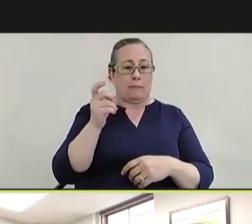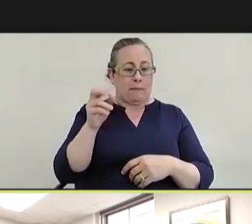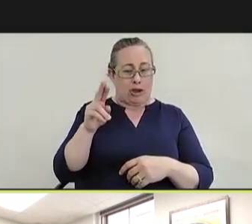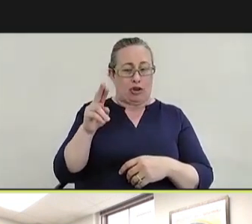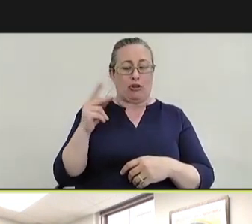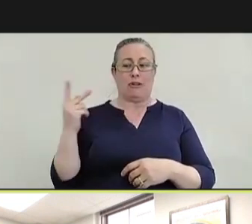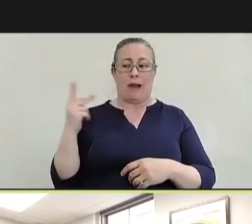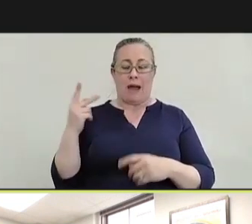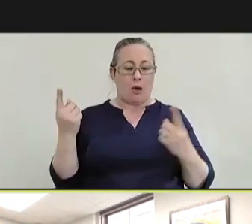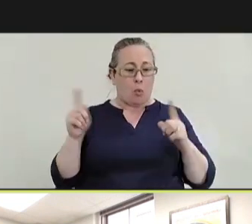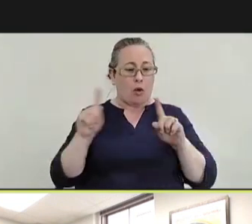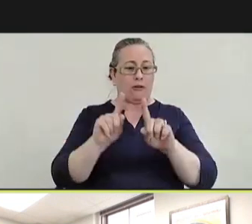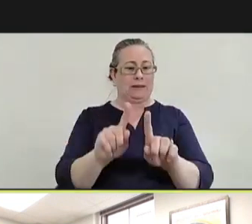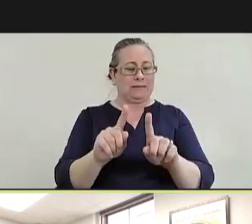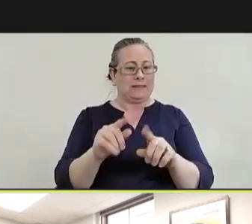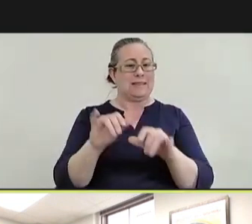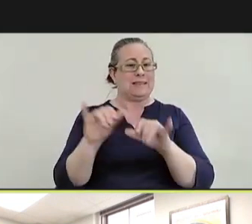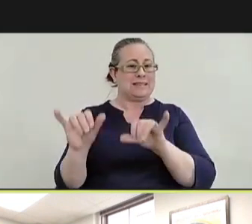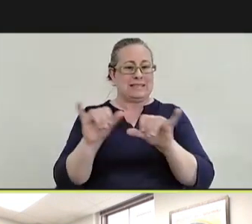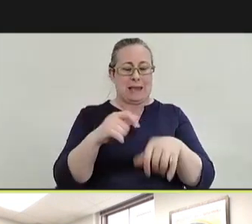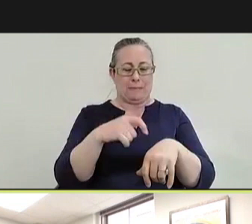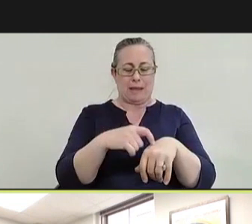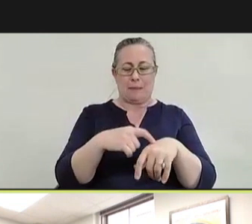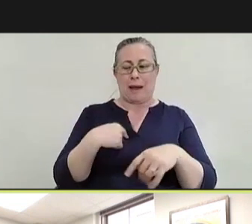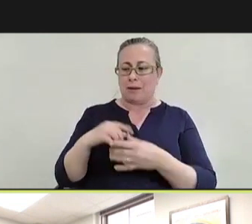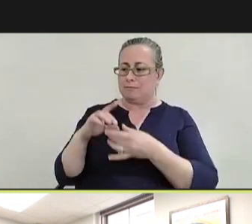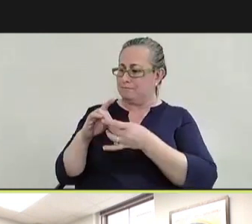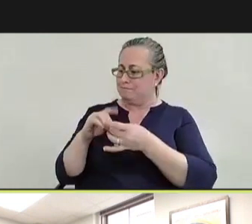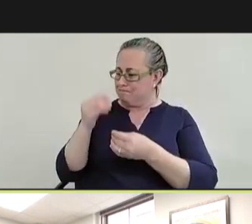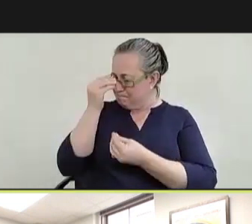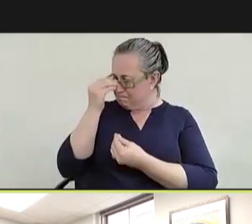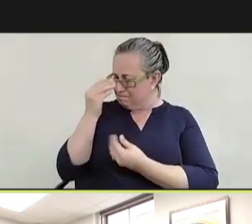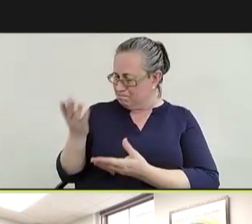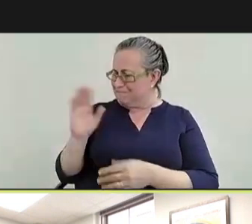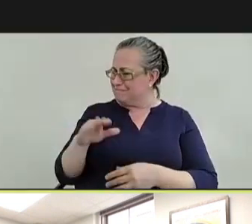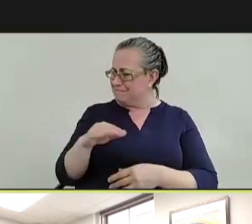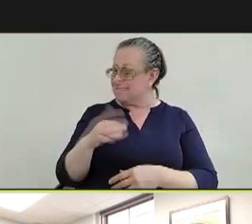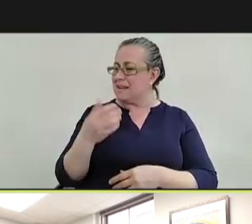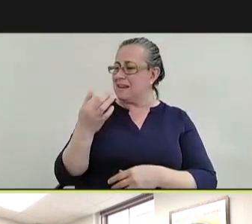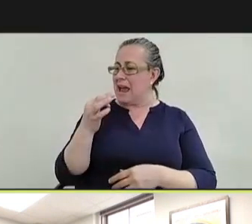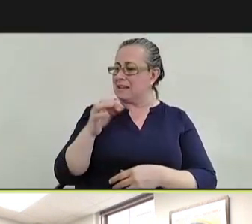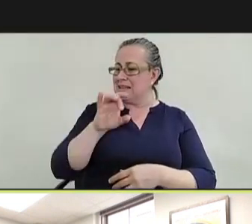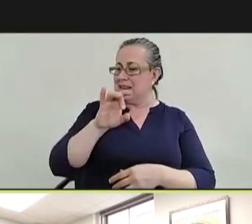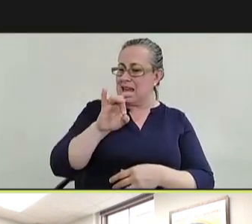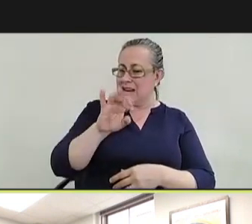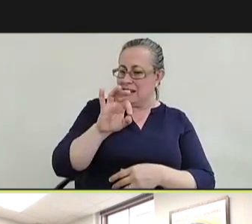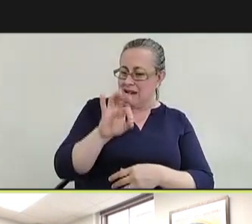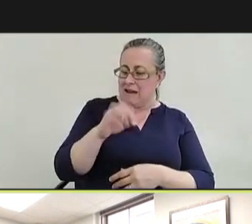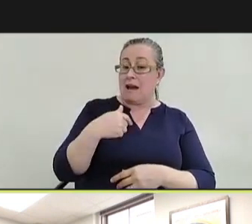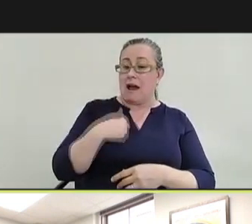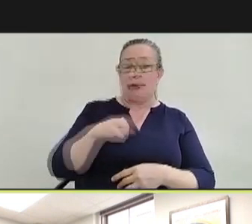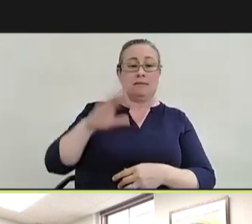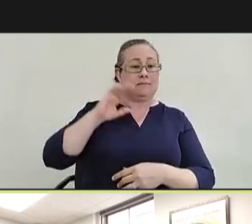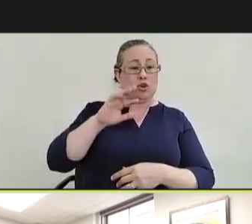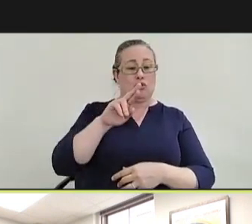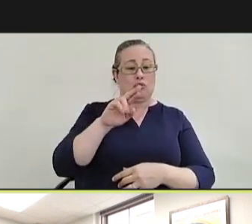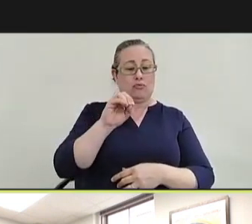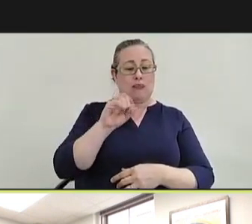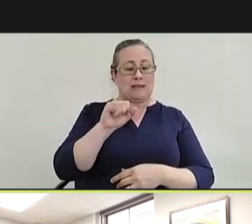time for this and I mentioned to her that in 1989, when I was a resident, I gave a journal club about